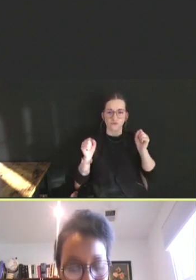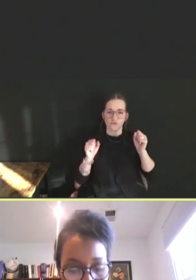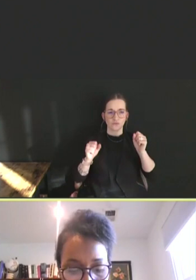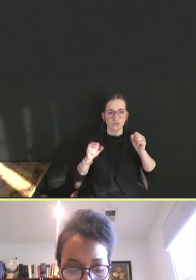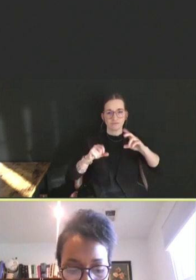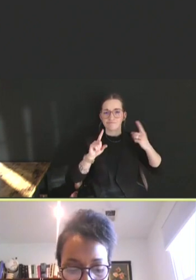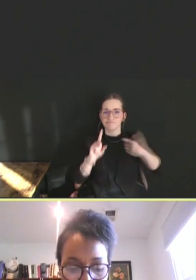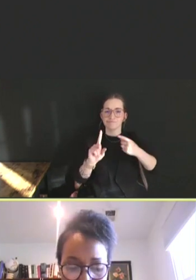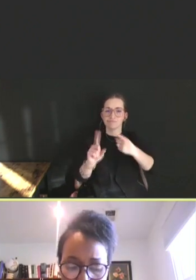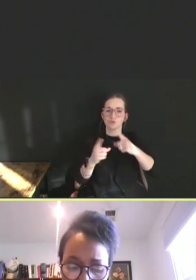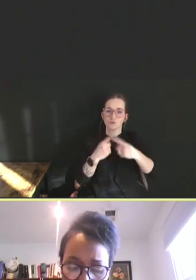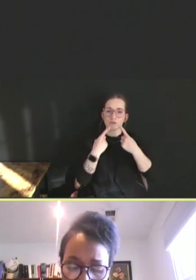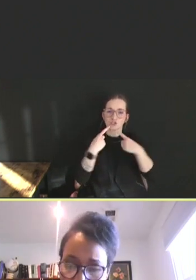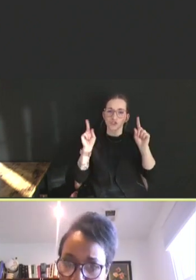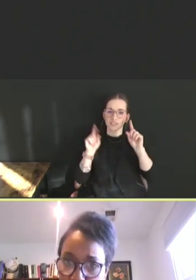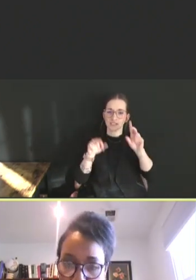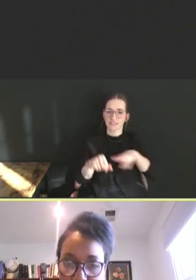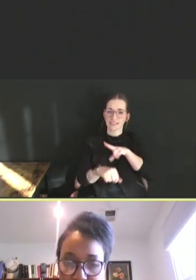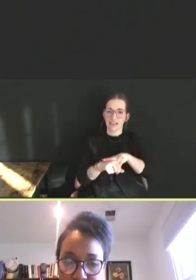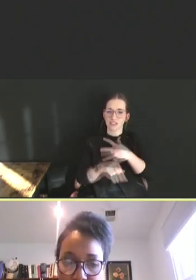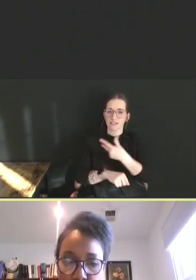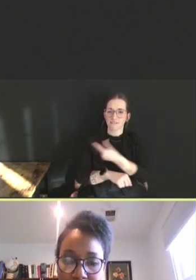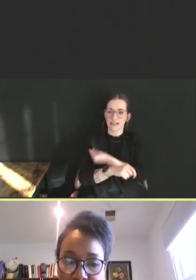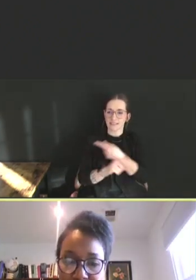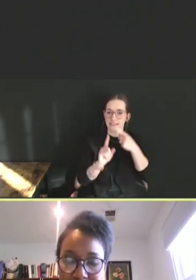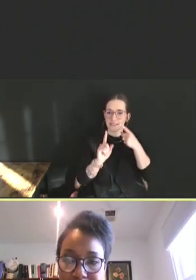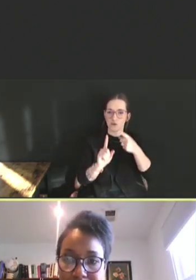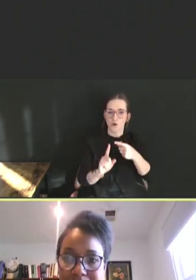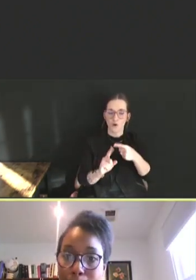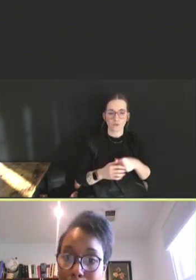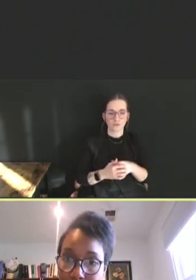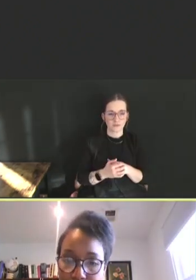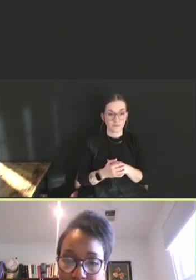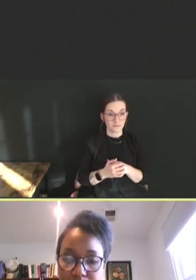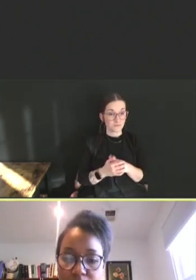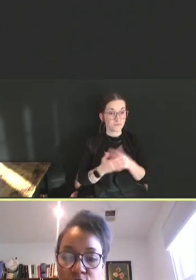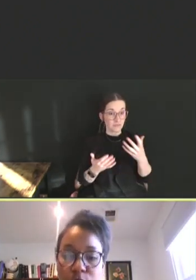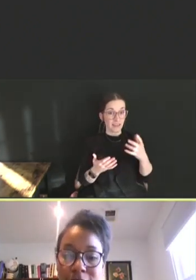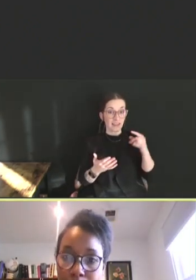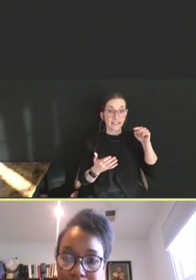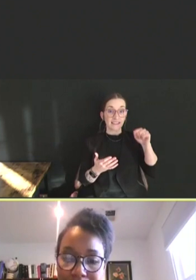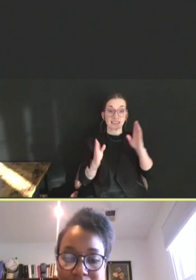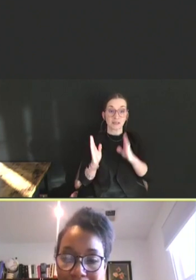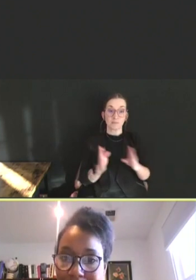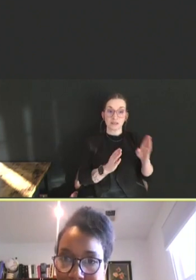And lastly, the plan demonstrates the federal agency's commitment to eliminating vaccine